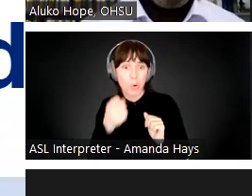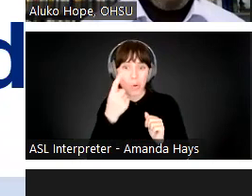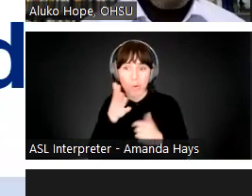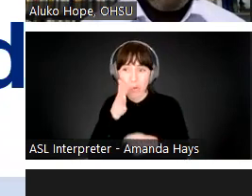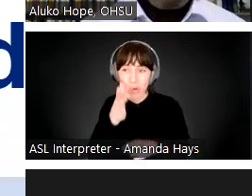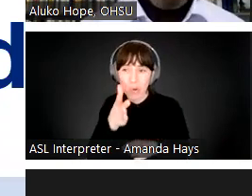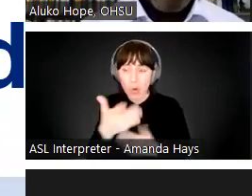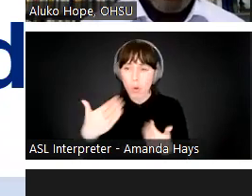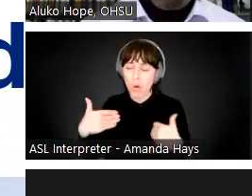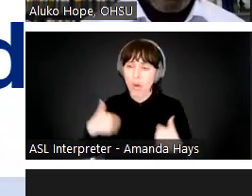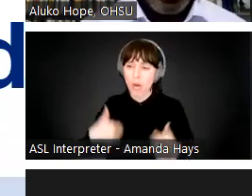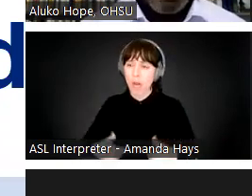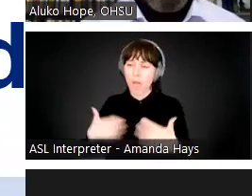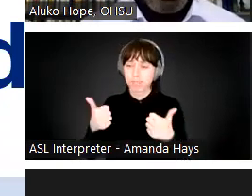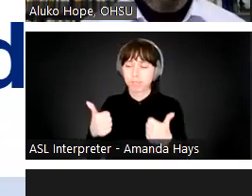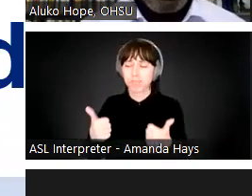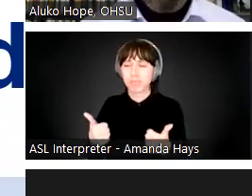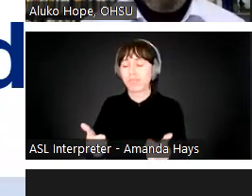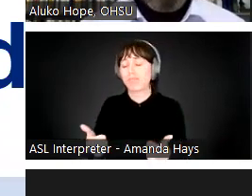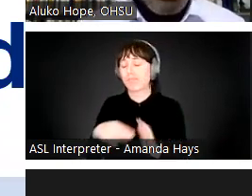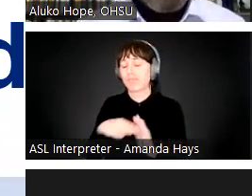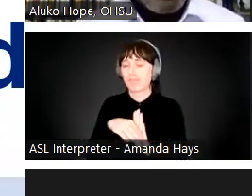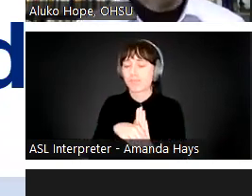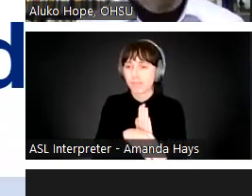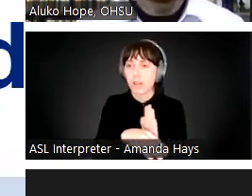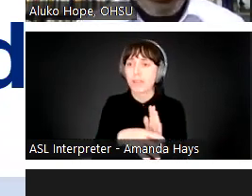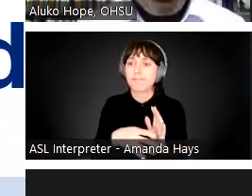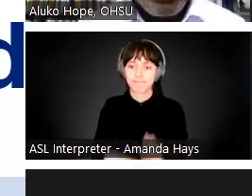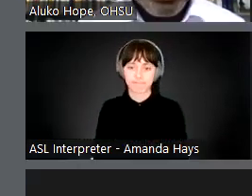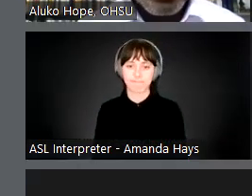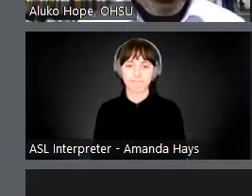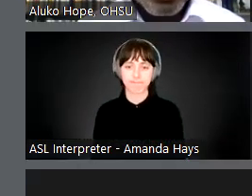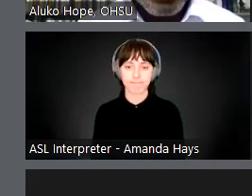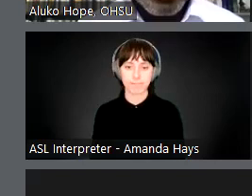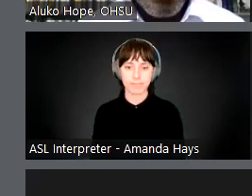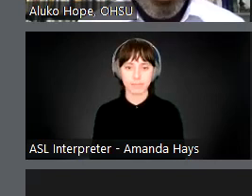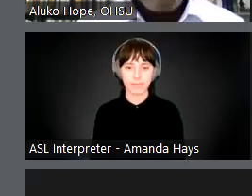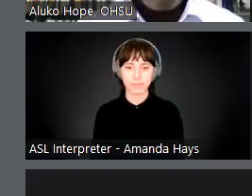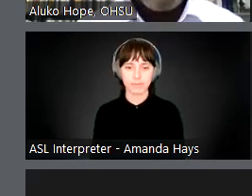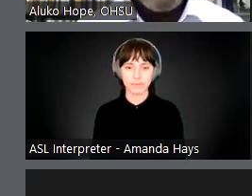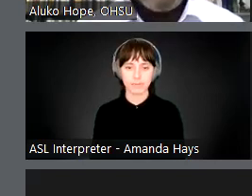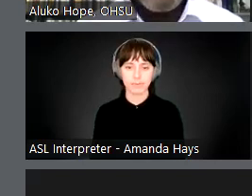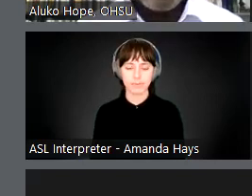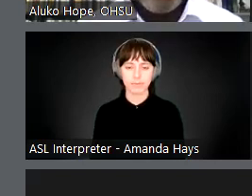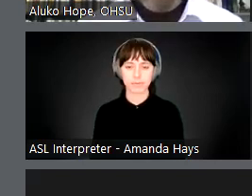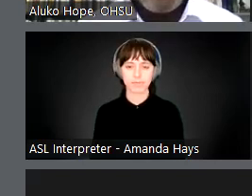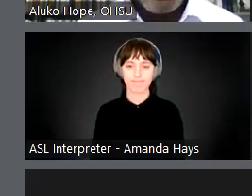have to address as part of managing the Long COVID symptoms. Next slide.